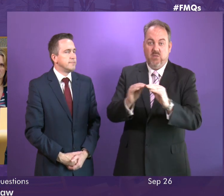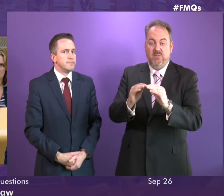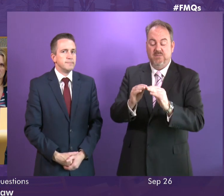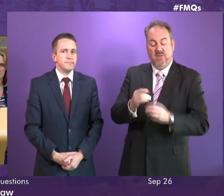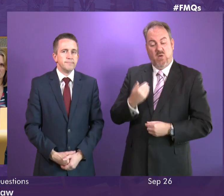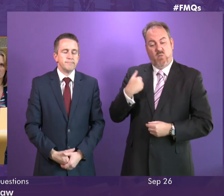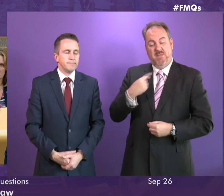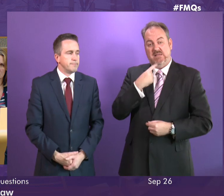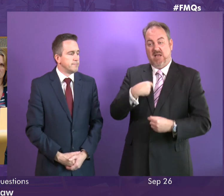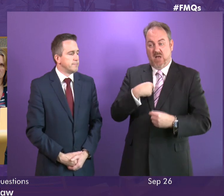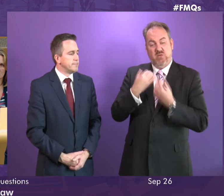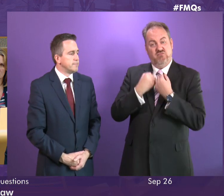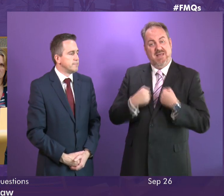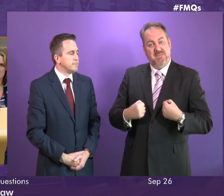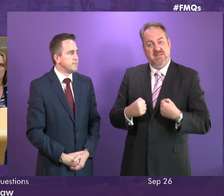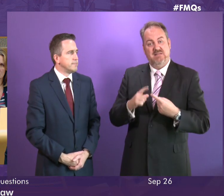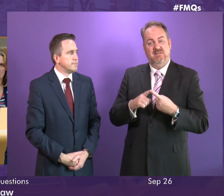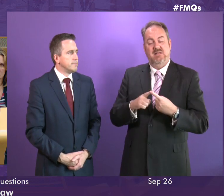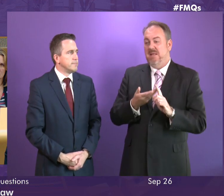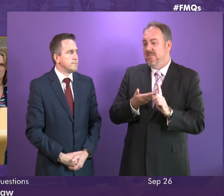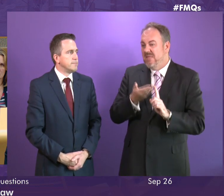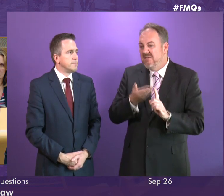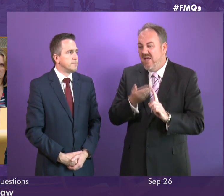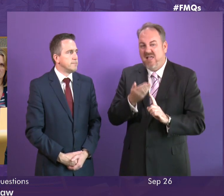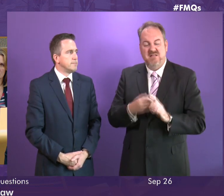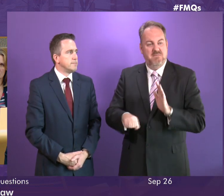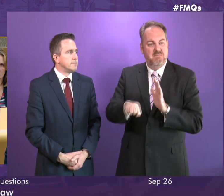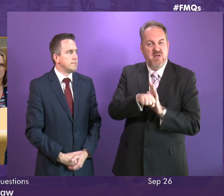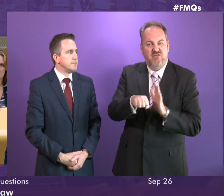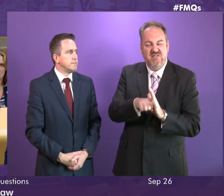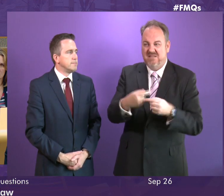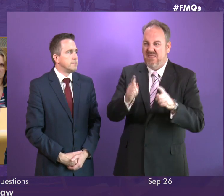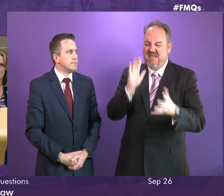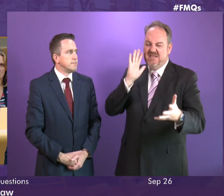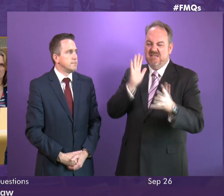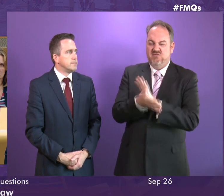“I was raped ... Rapists, paedophiles and murderers destroy lives. So long as families